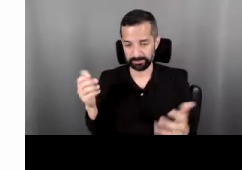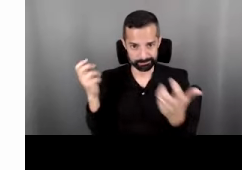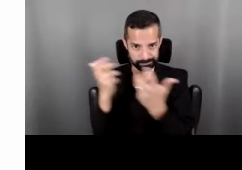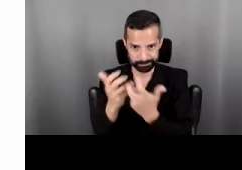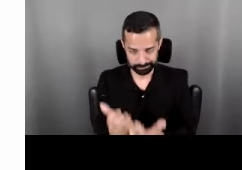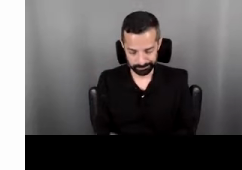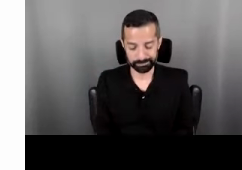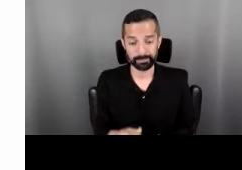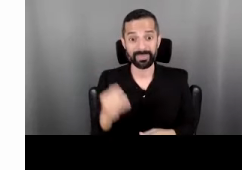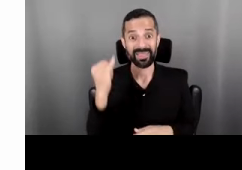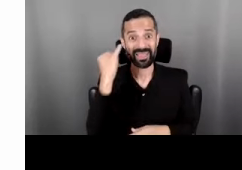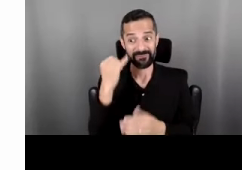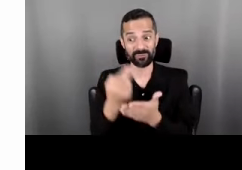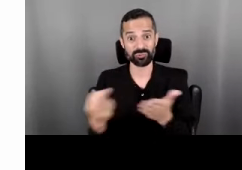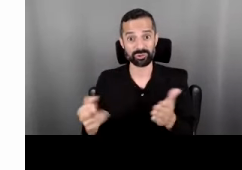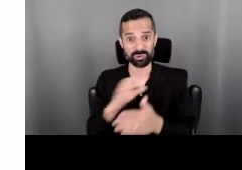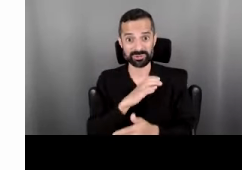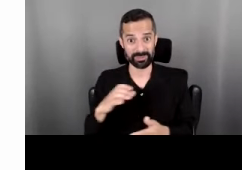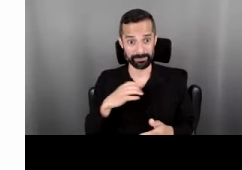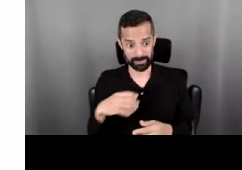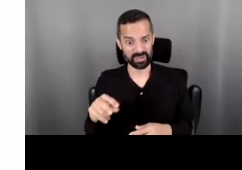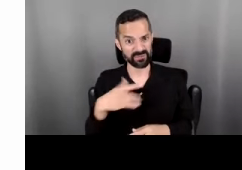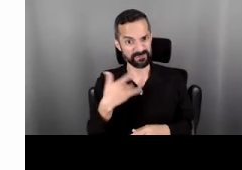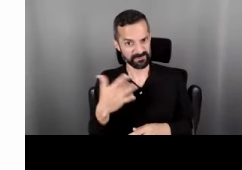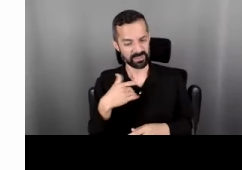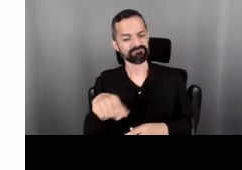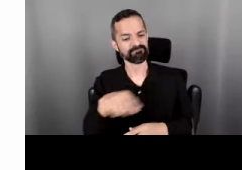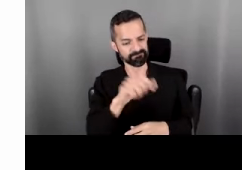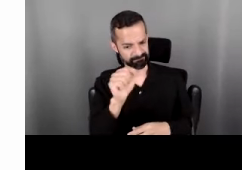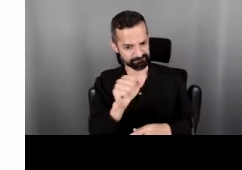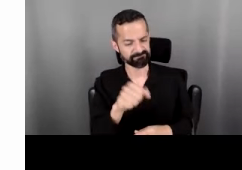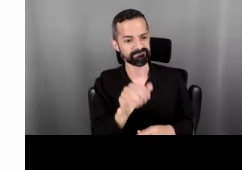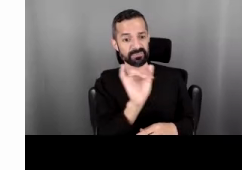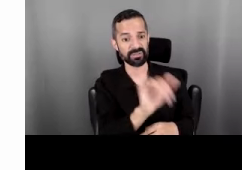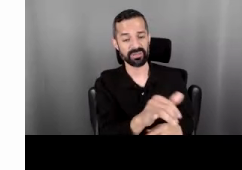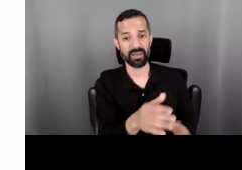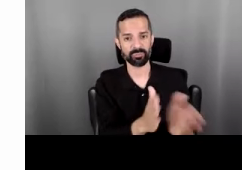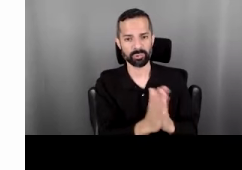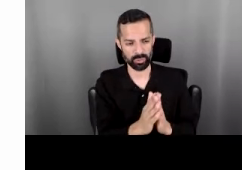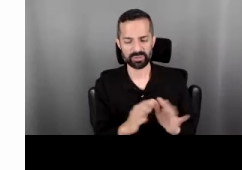deems that the request that required the facilities modification should in fact